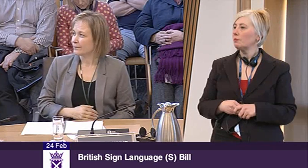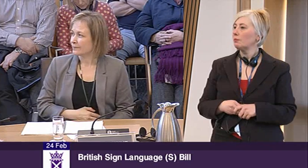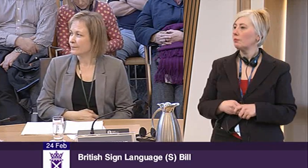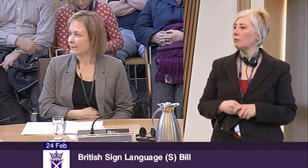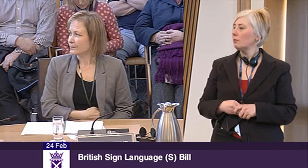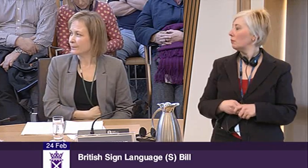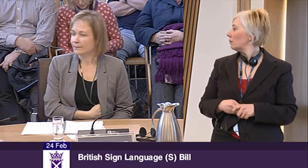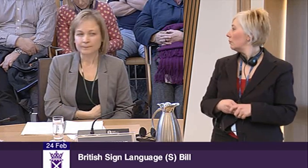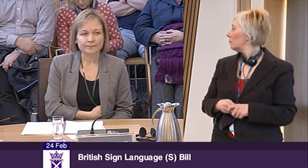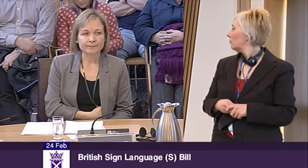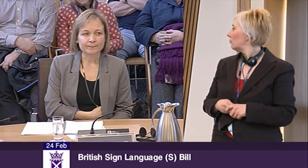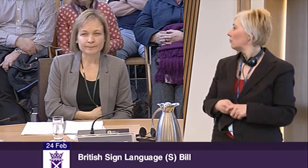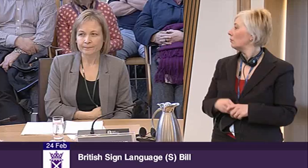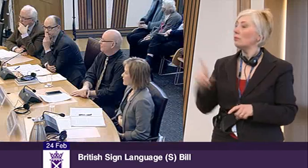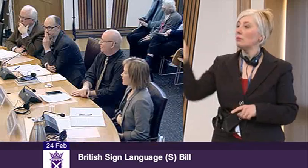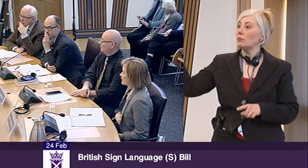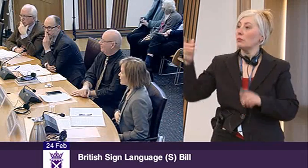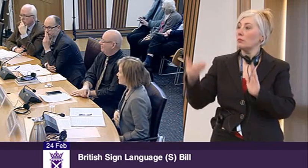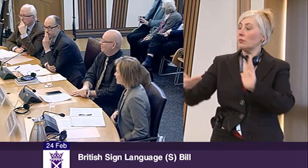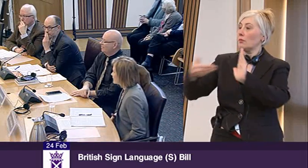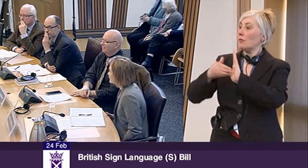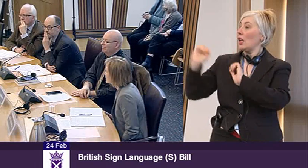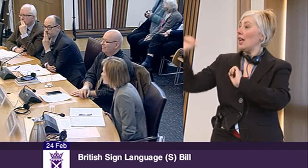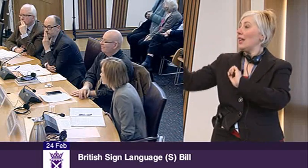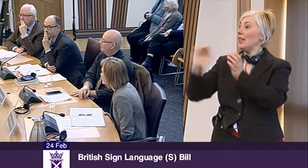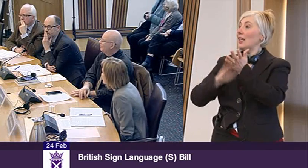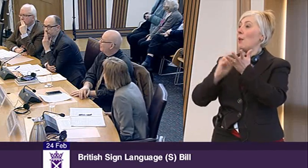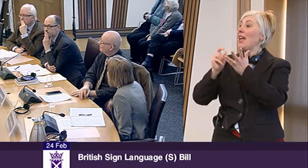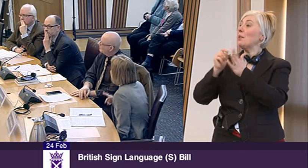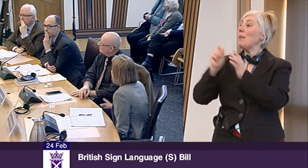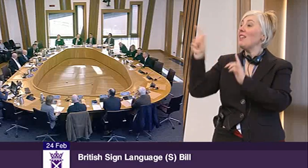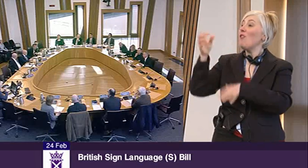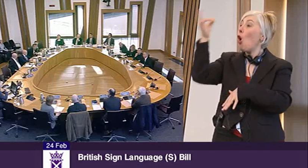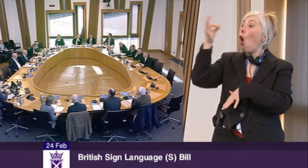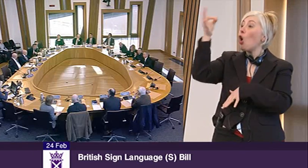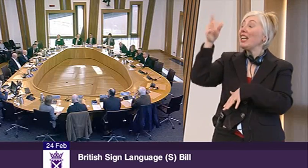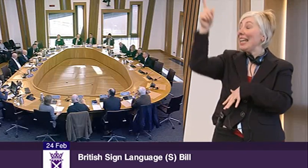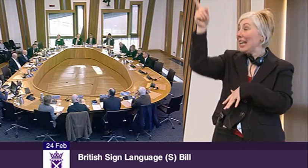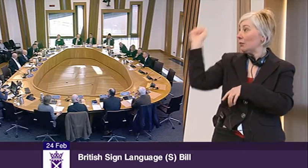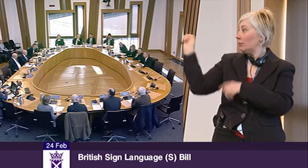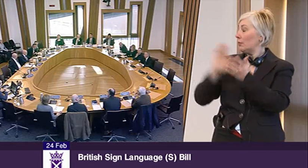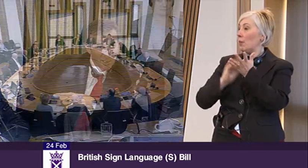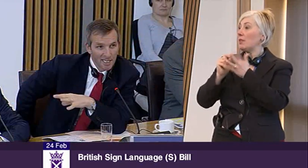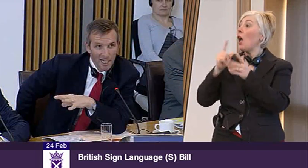Liam McArthur: As the MSP for Orkney, I welcome that explicit expression of regional diversity.